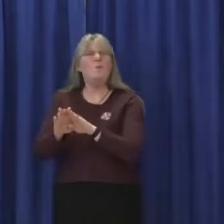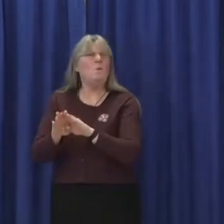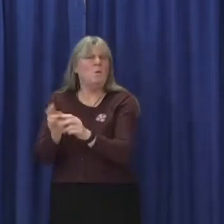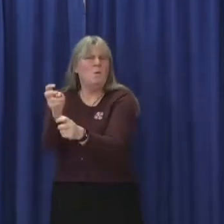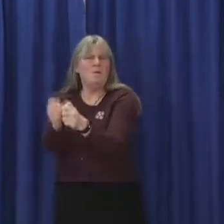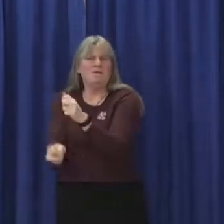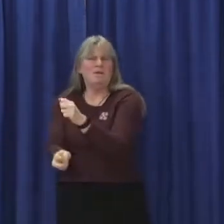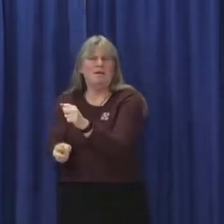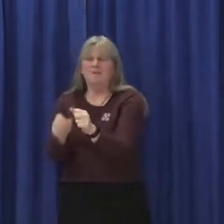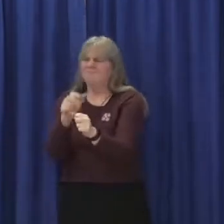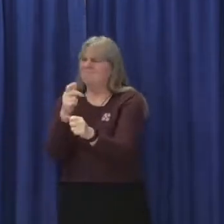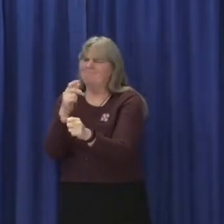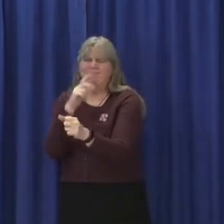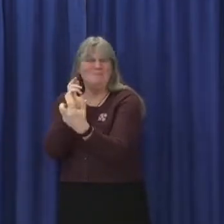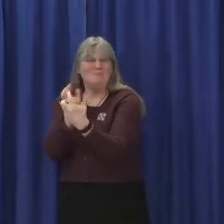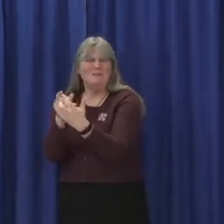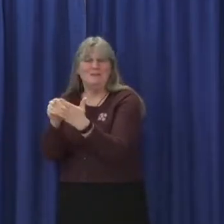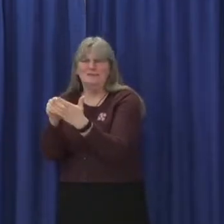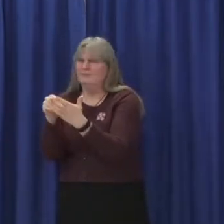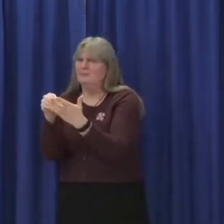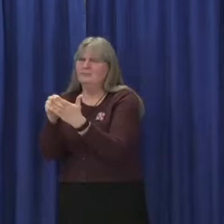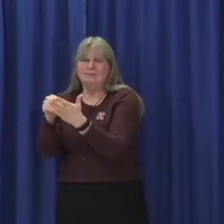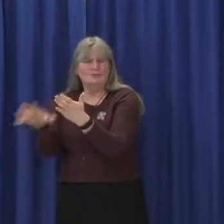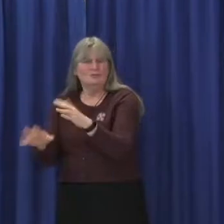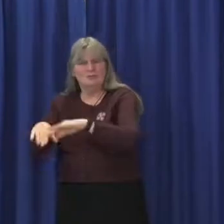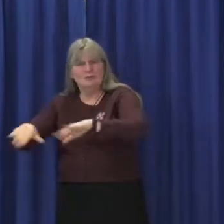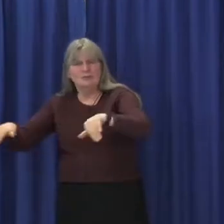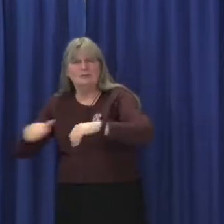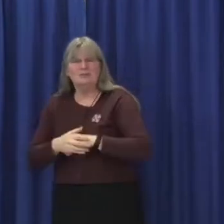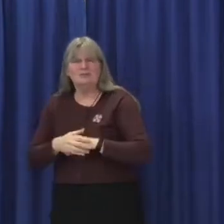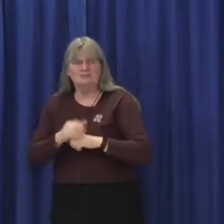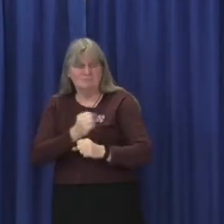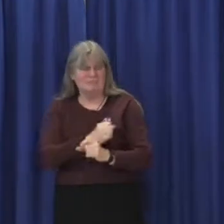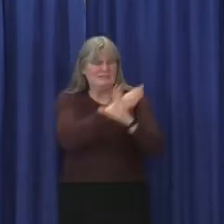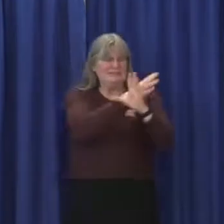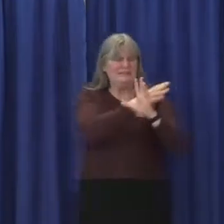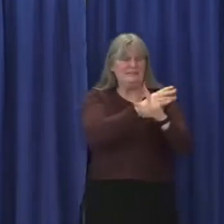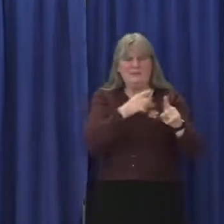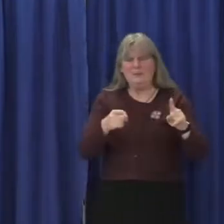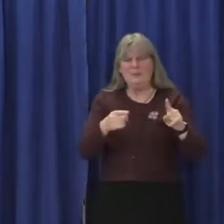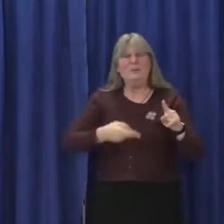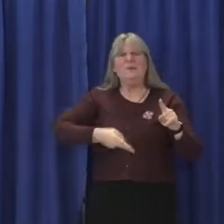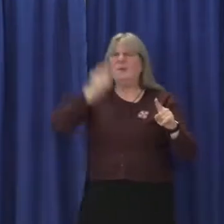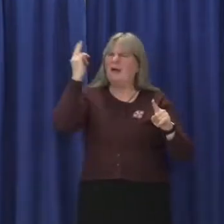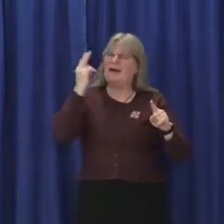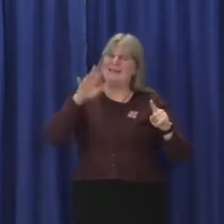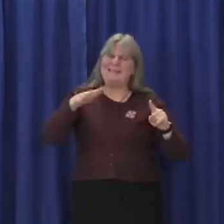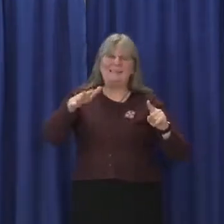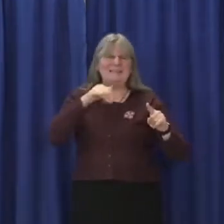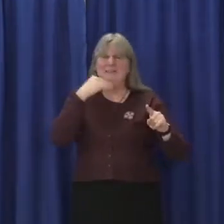move to remote learning. And these are significant. And we'll continue to monitor